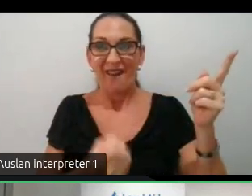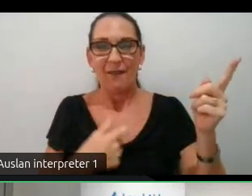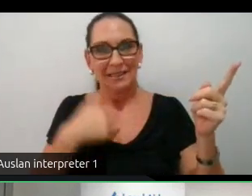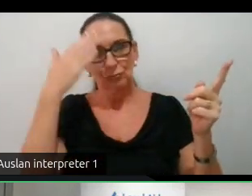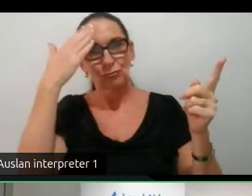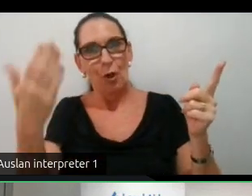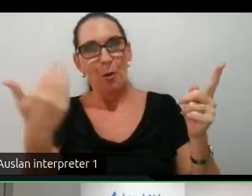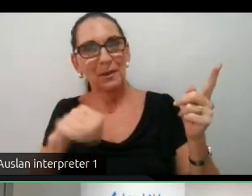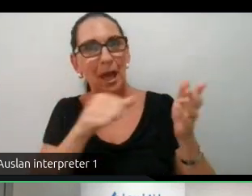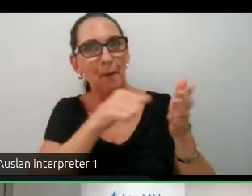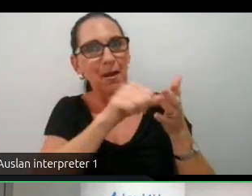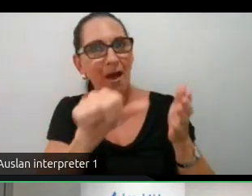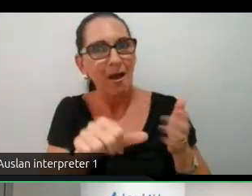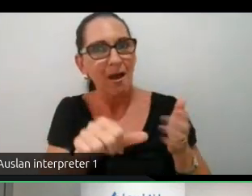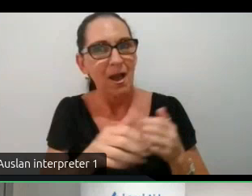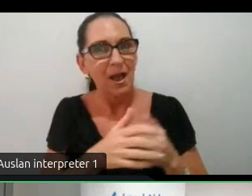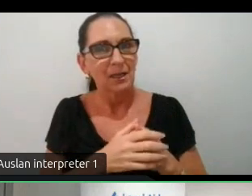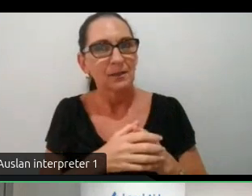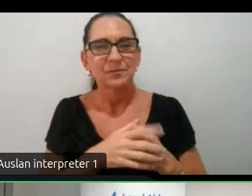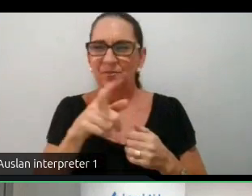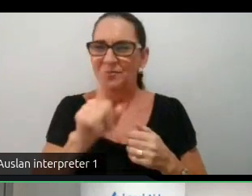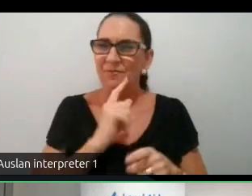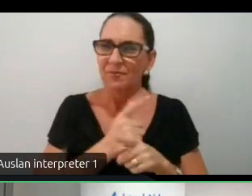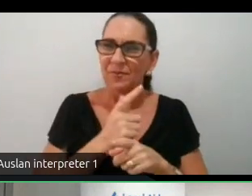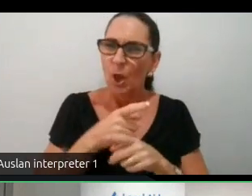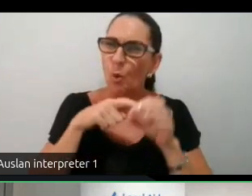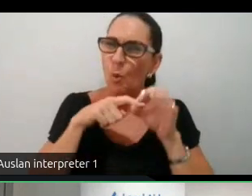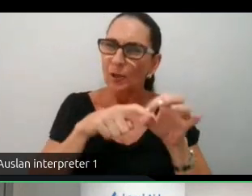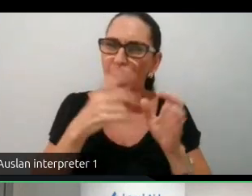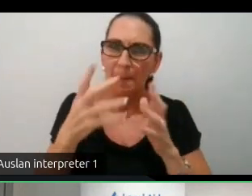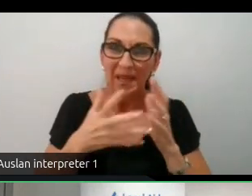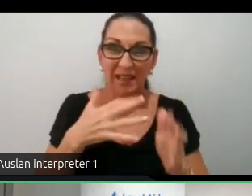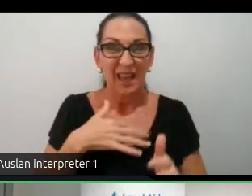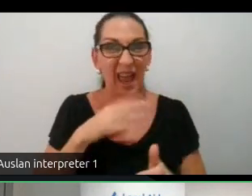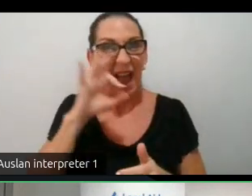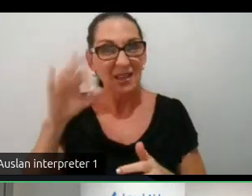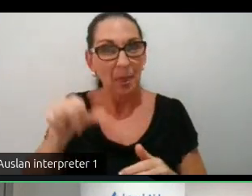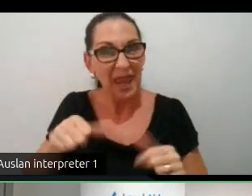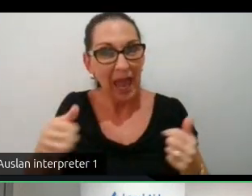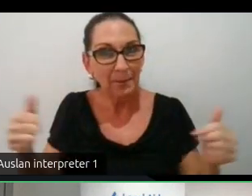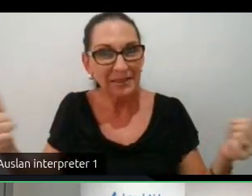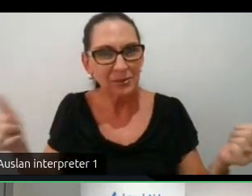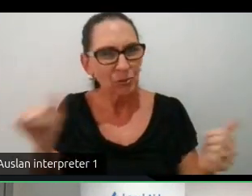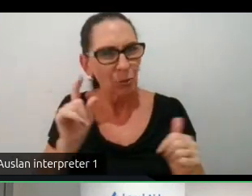not Yeah. When you say ask questions um does that mean you're going to ask your neighbours what they